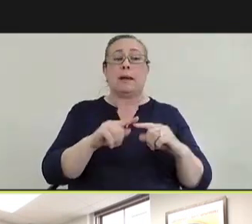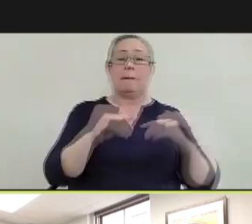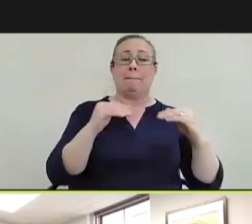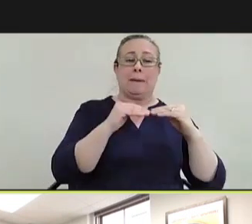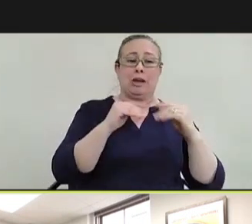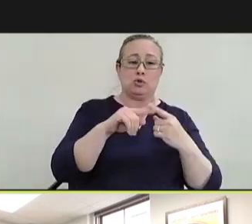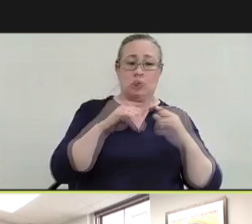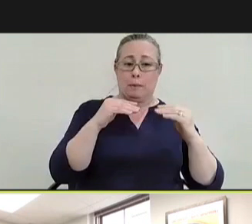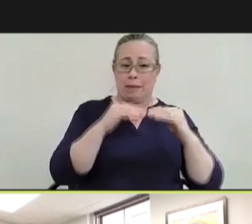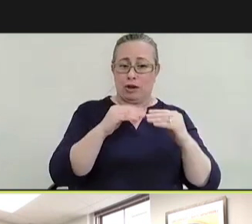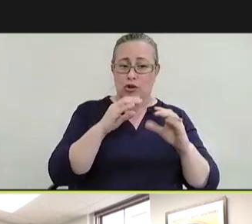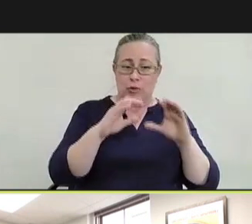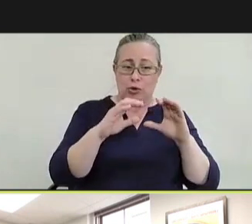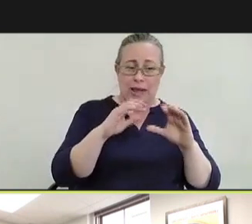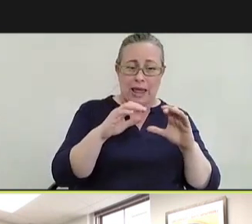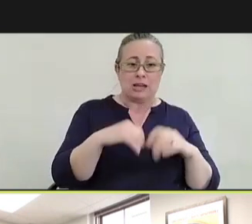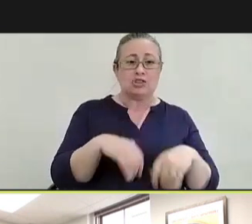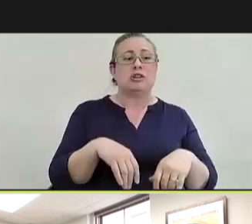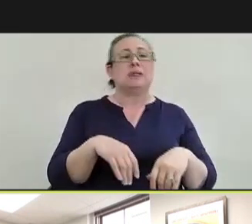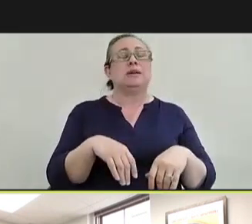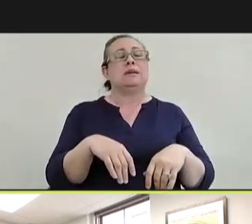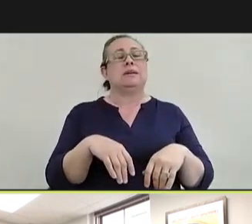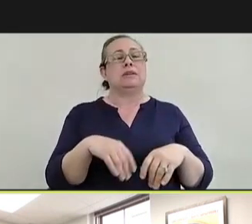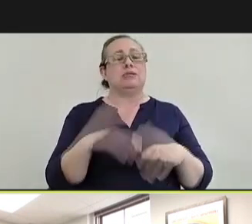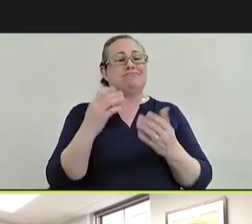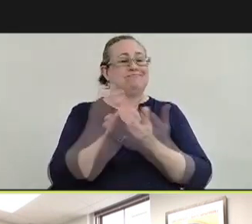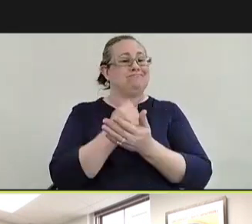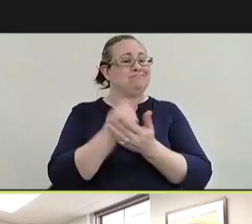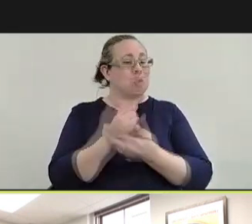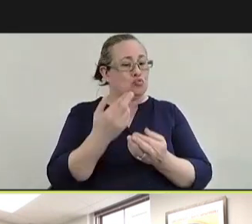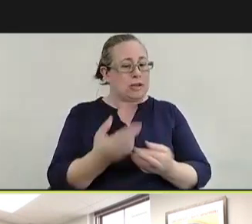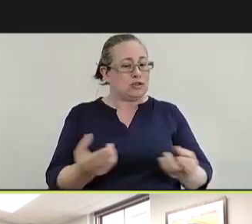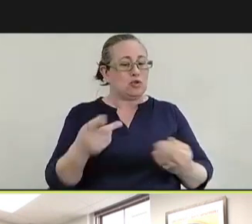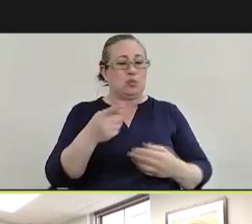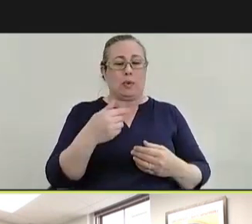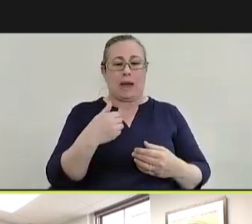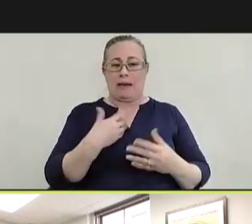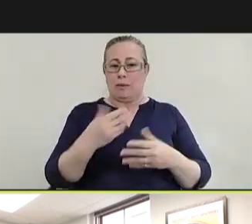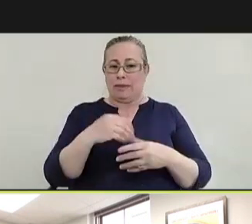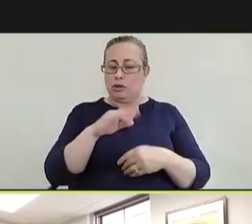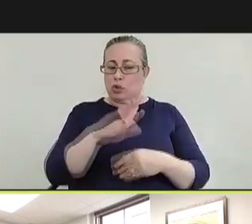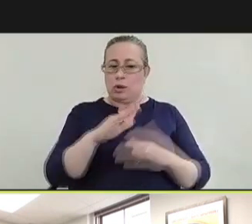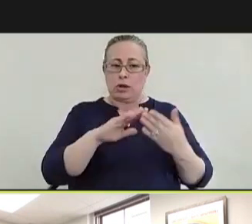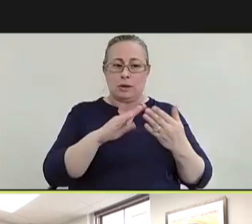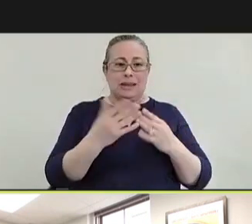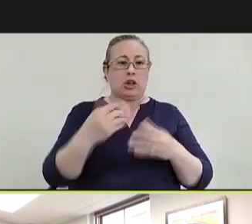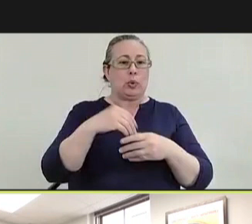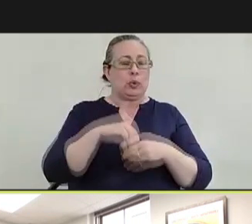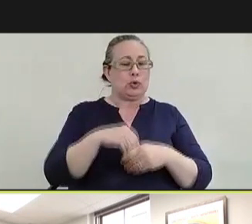as well as using the resources that you have in your community. This includes prenatal classes and